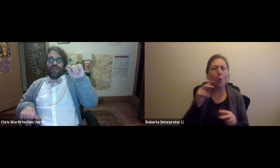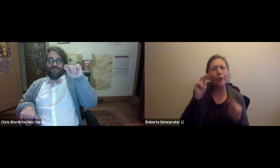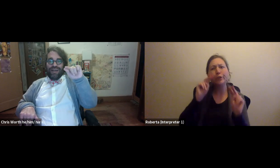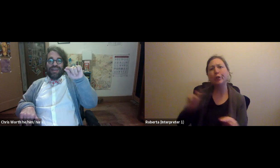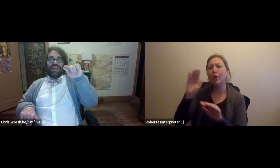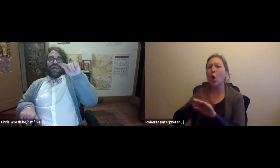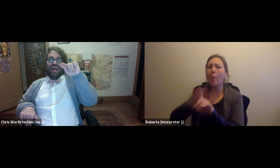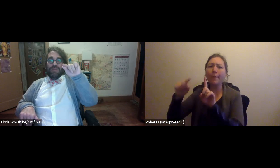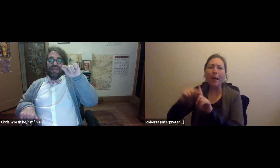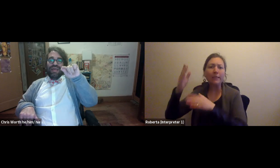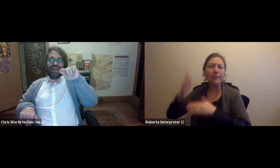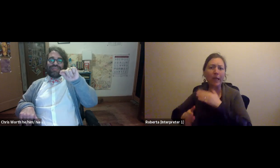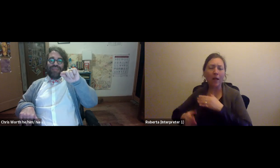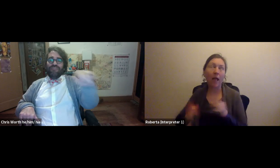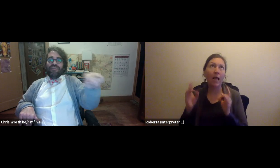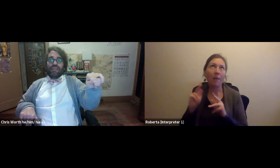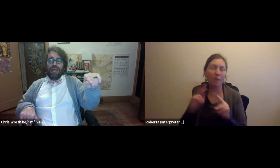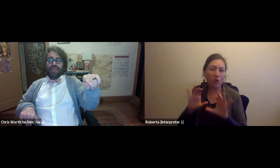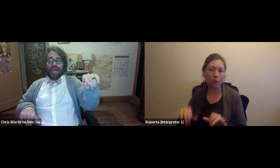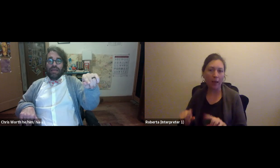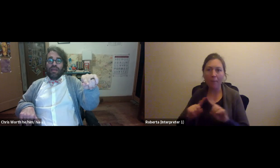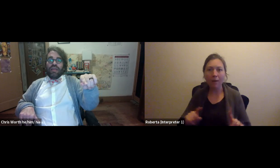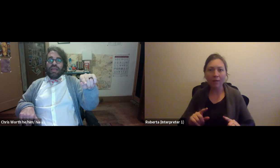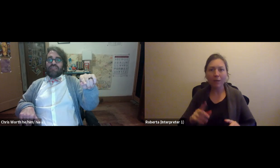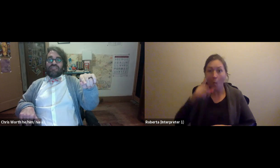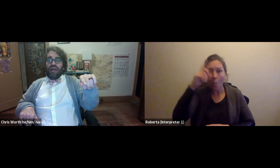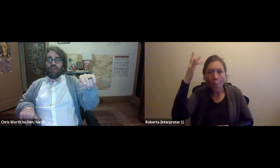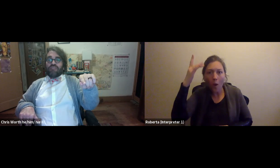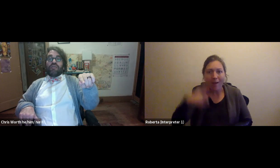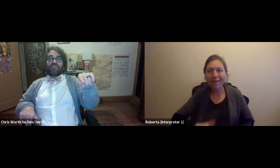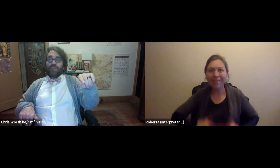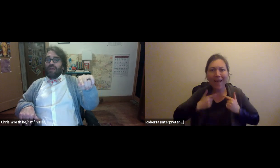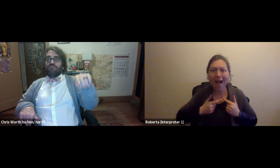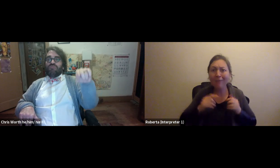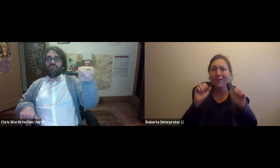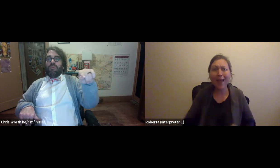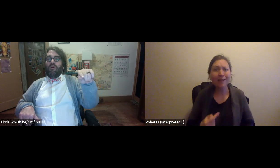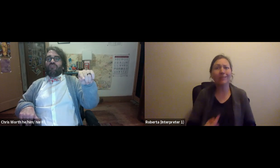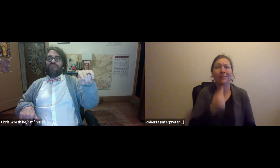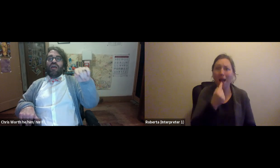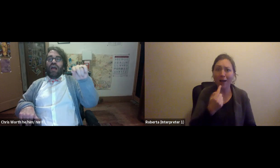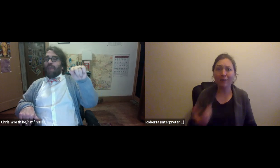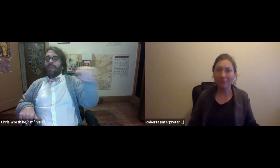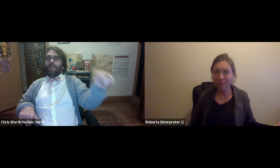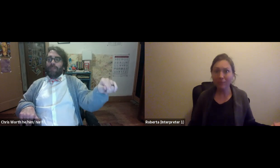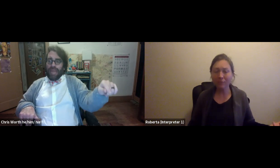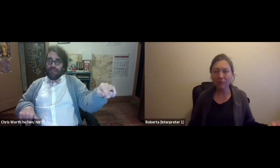Right. Because life isn't like that. It sucks, sometimes with cerebral palsy, I pee my pants,